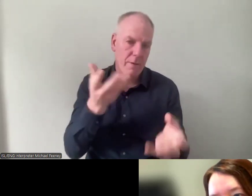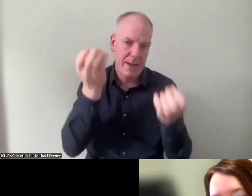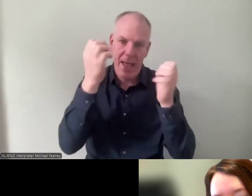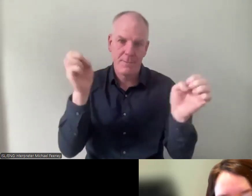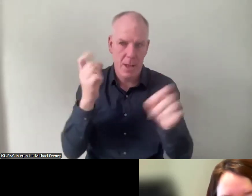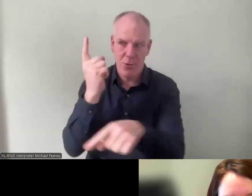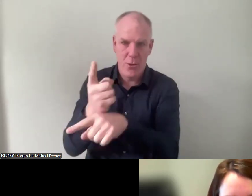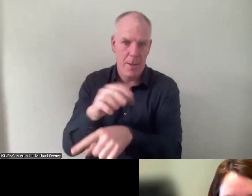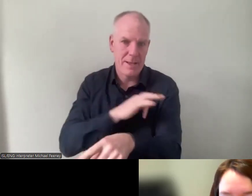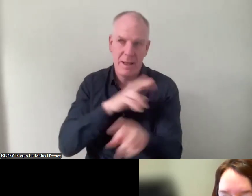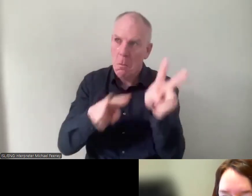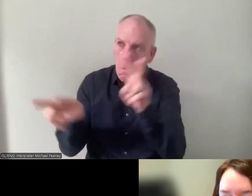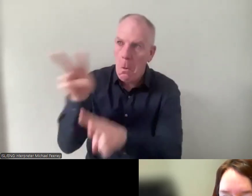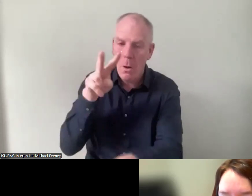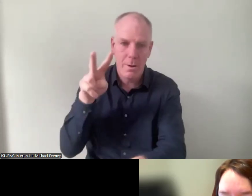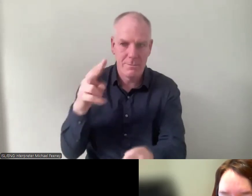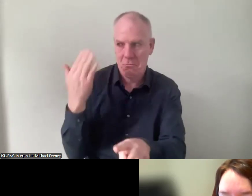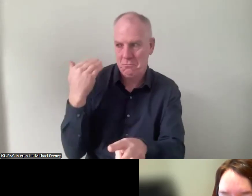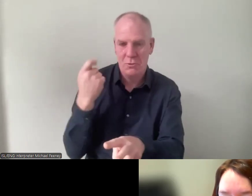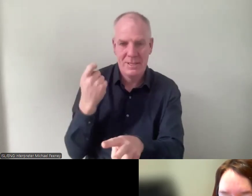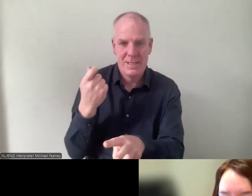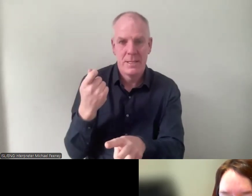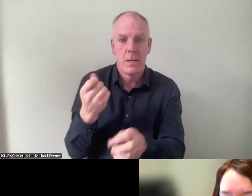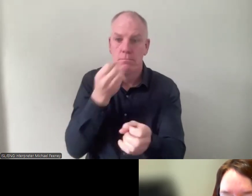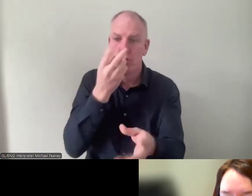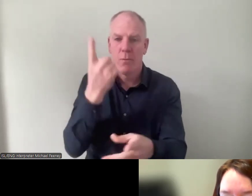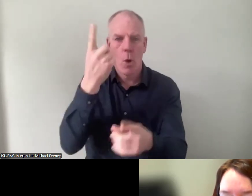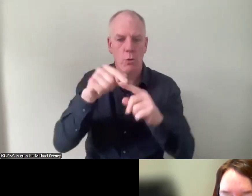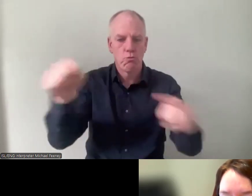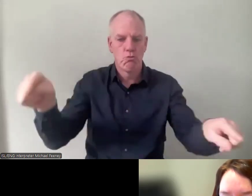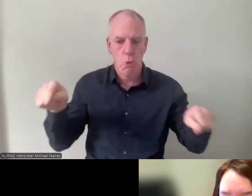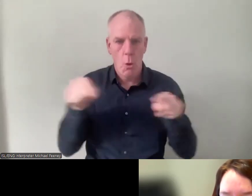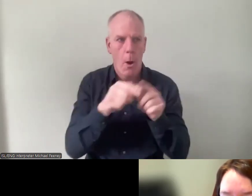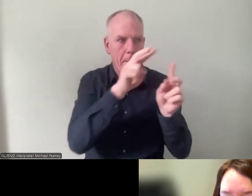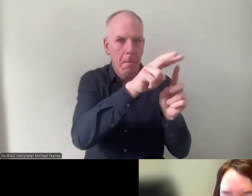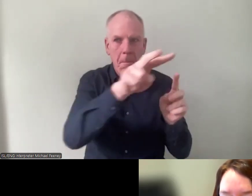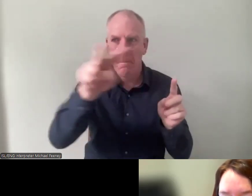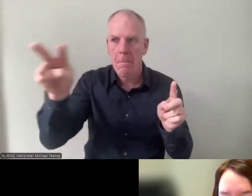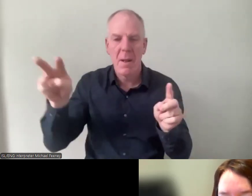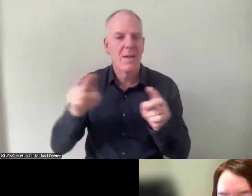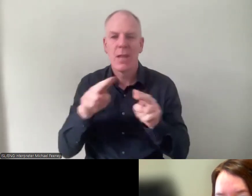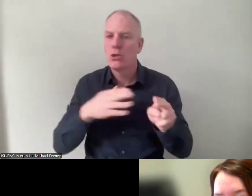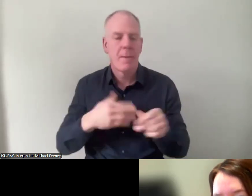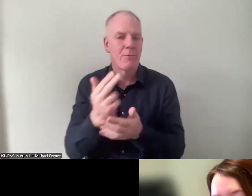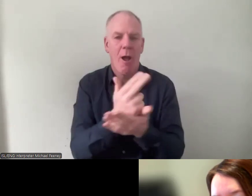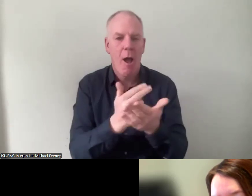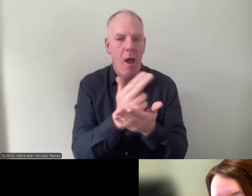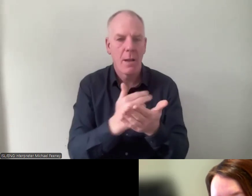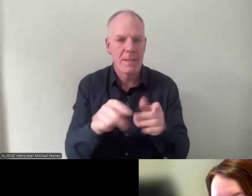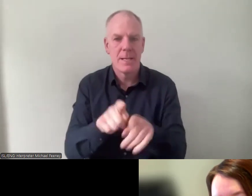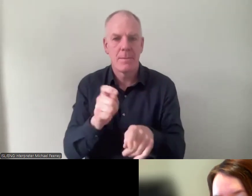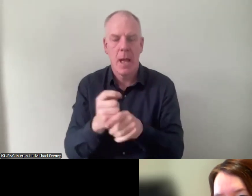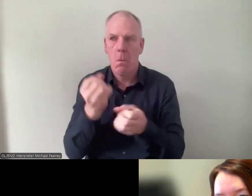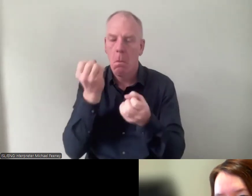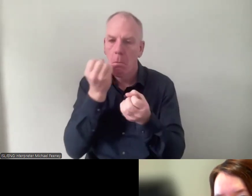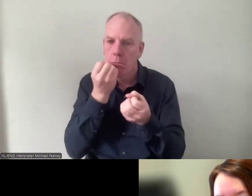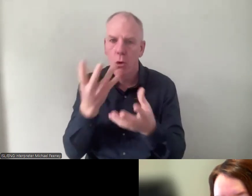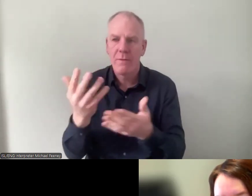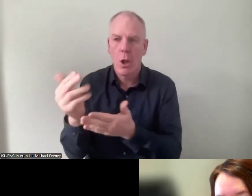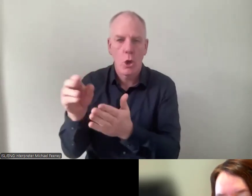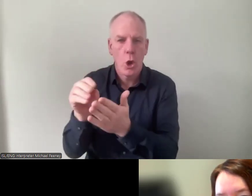other day and have a look. It's really gorgeous one-room show which really delves into not only the artwork, but also the really fascinating conservation process. It's